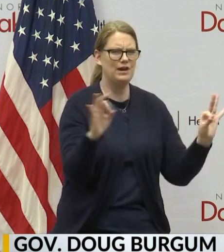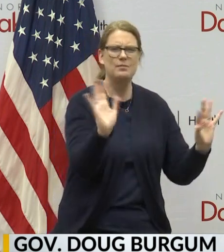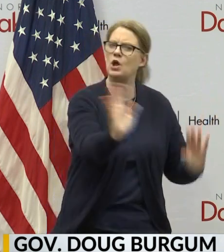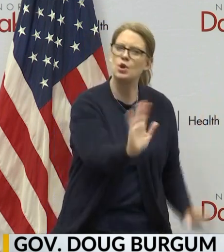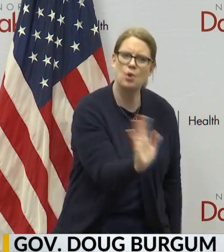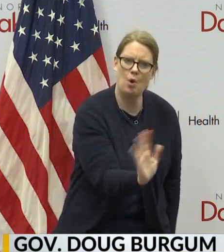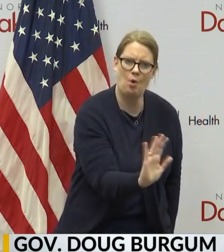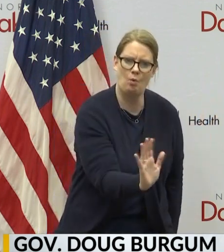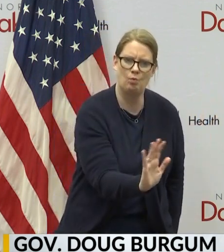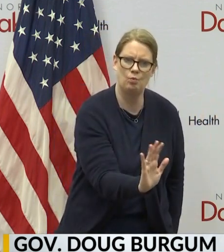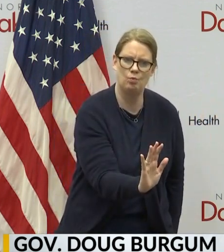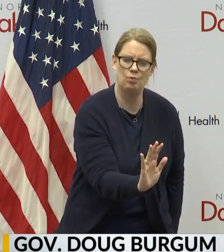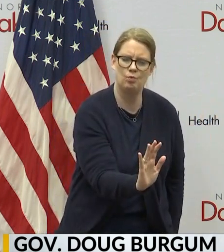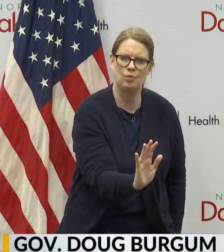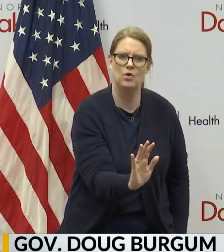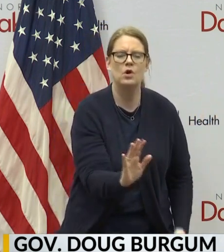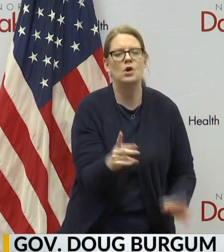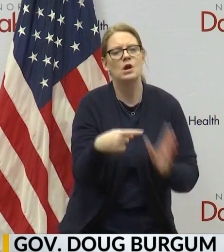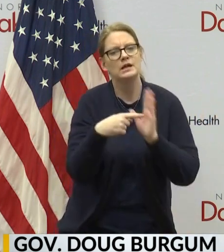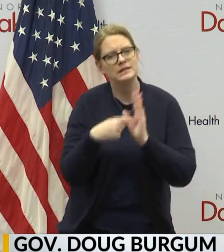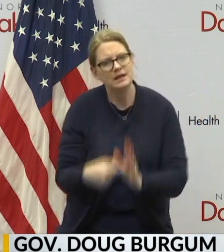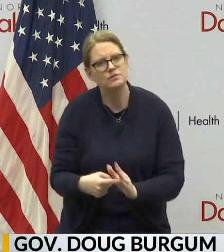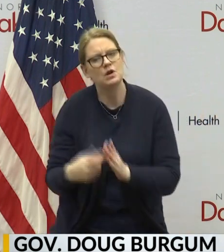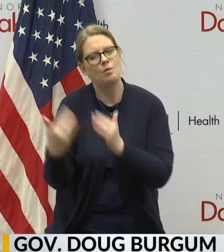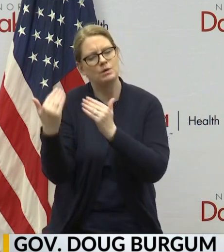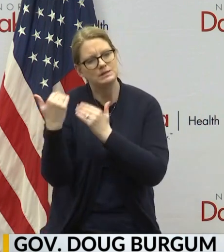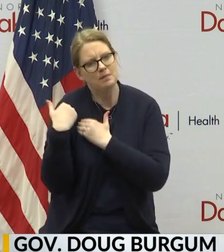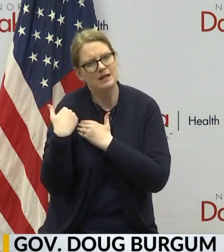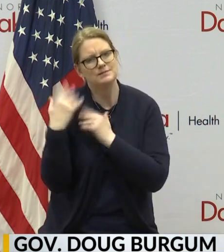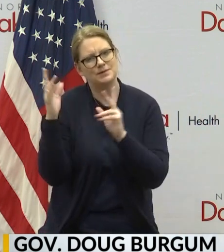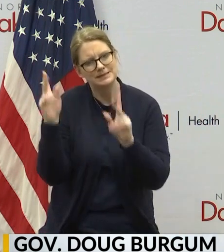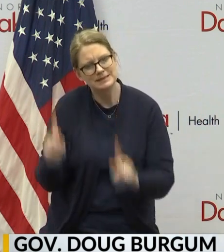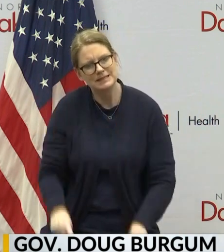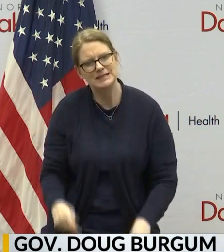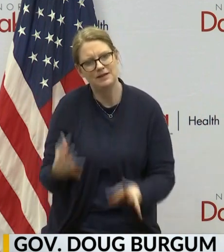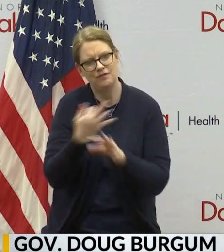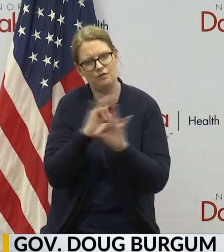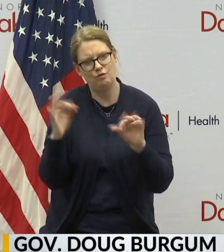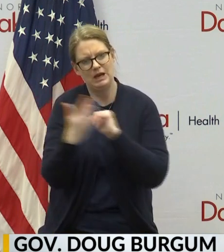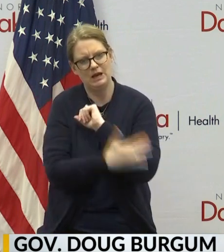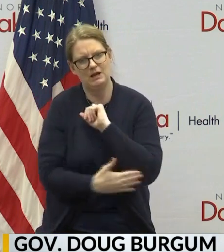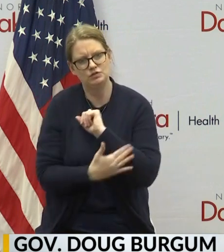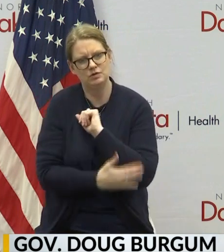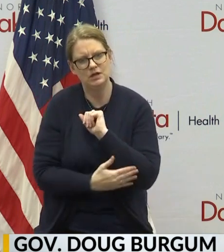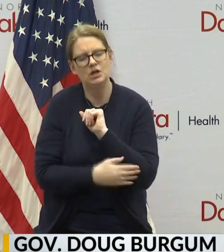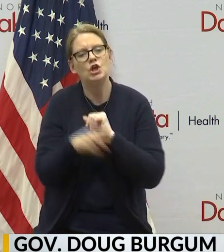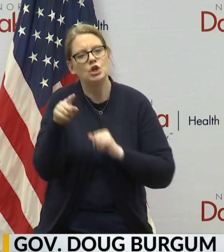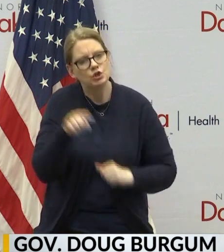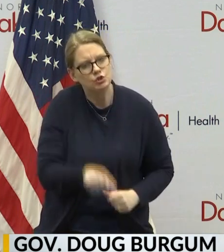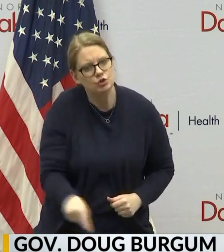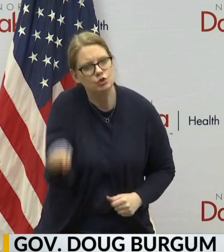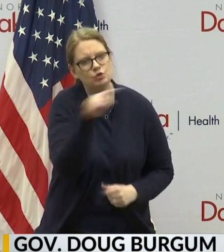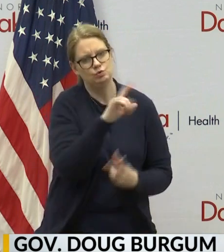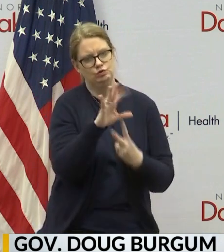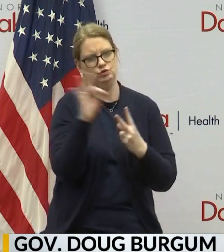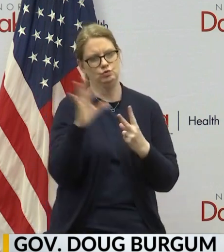WE'RE APPEALING TO THE LIBERTY WE ALL CHERISH. THIS IS TIME NOT TO DEMONSTRATE YOUR FREEDOM BUT DEMONSTRATE